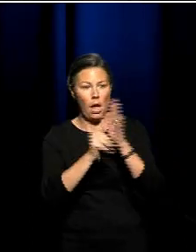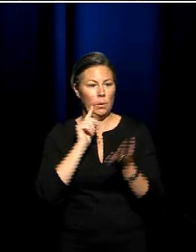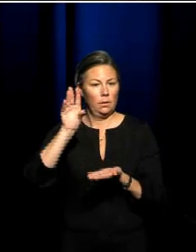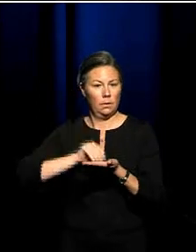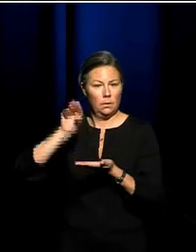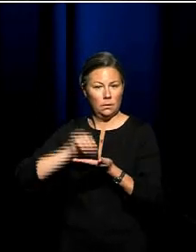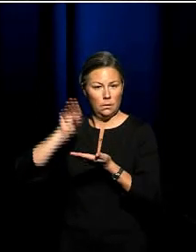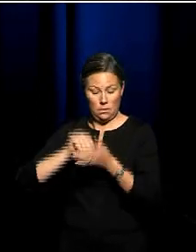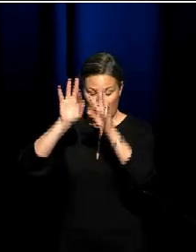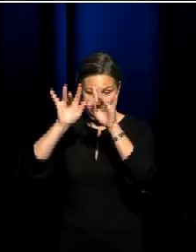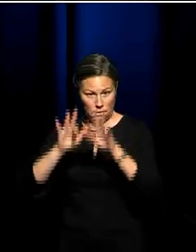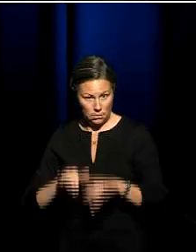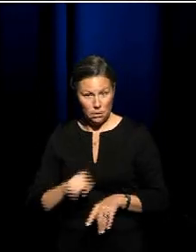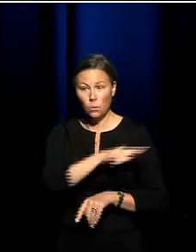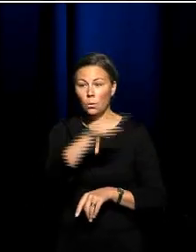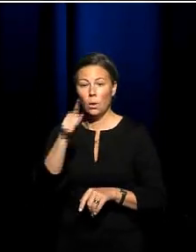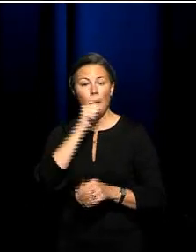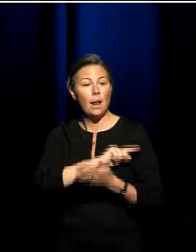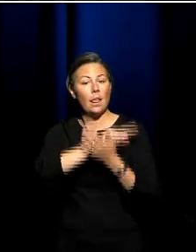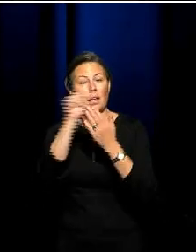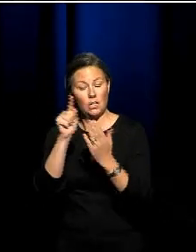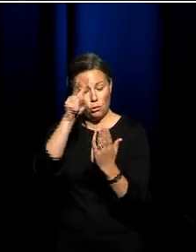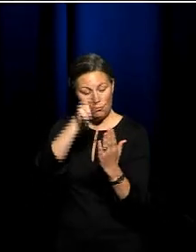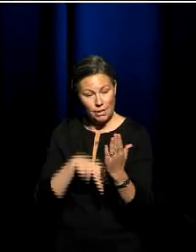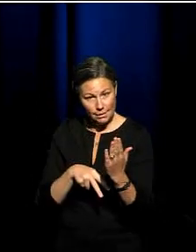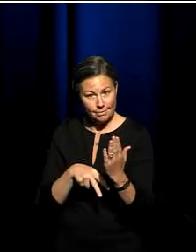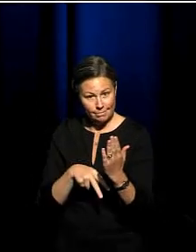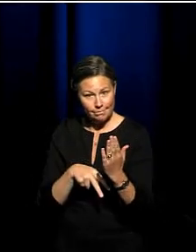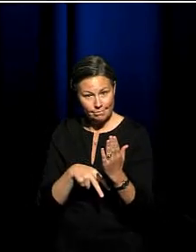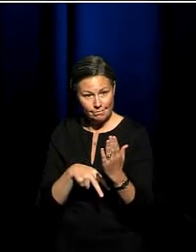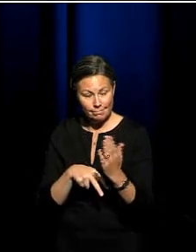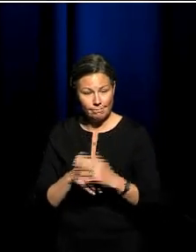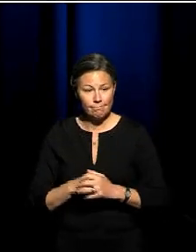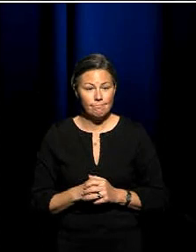sitting will also be published shortly after each hearing. Other news of the